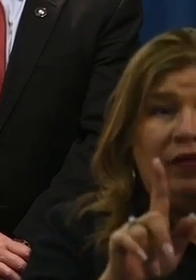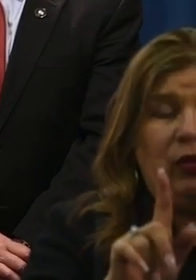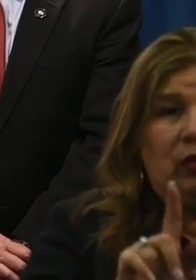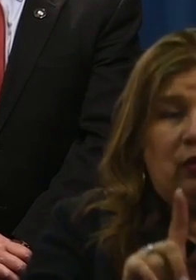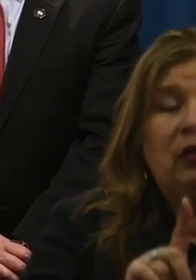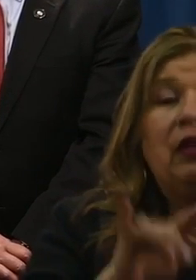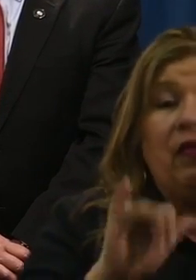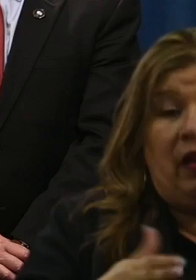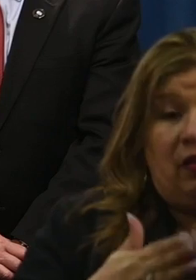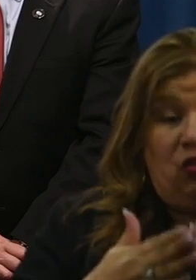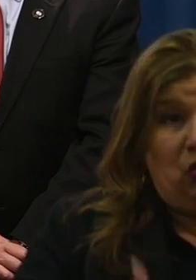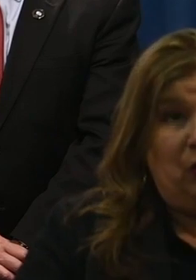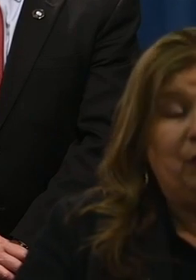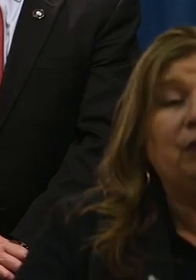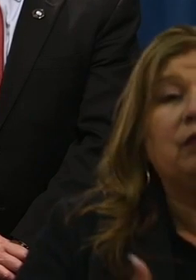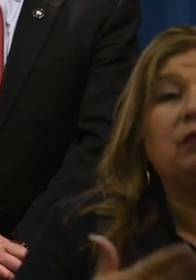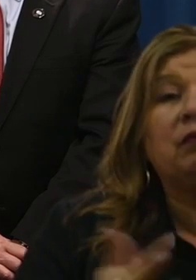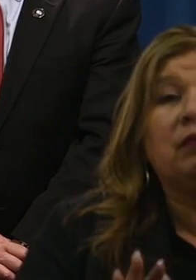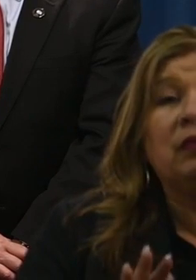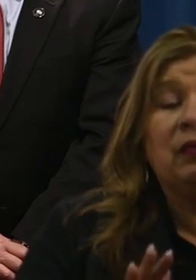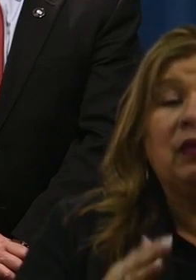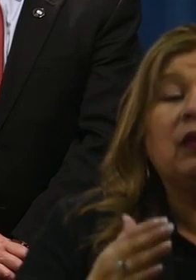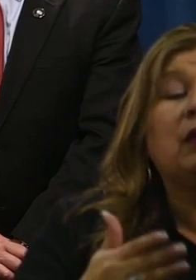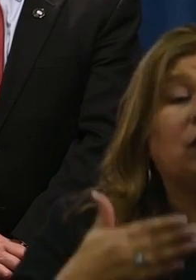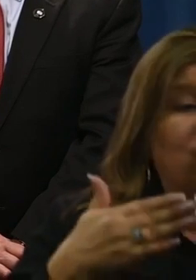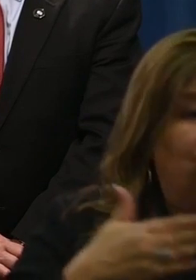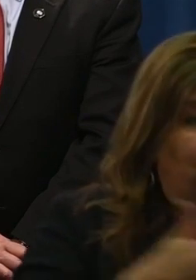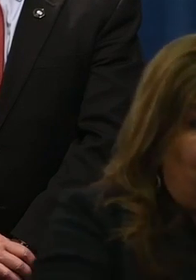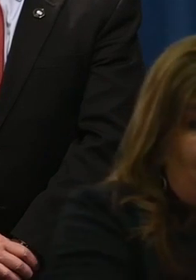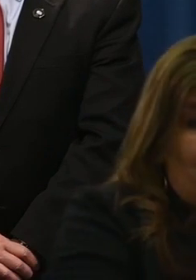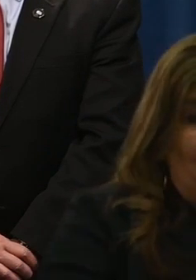set sail few days later to Hawaii.